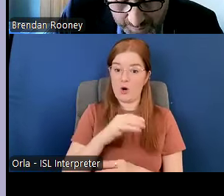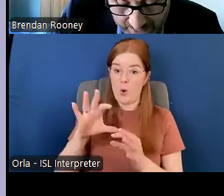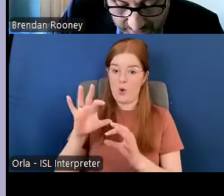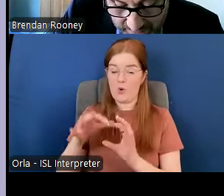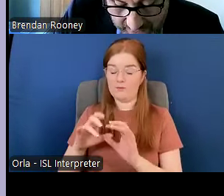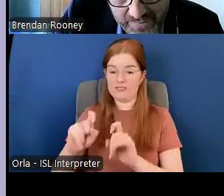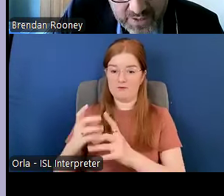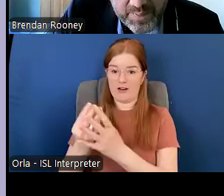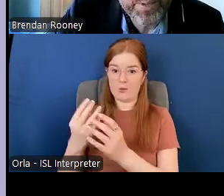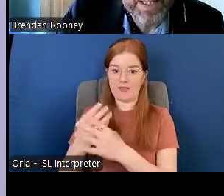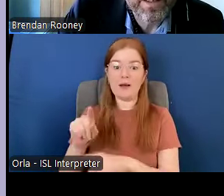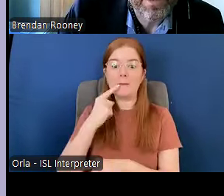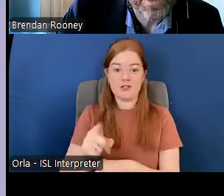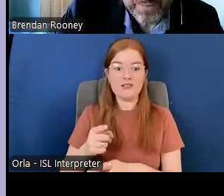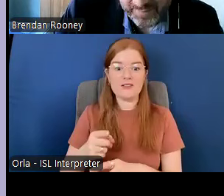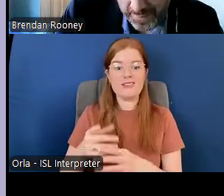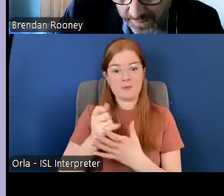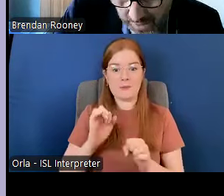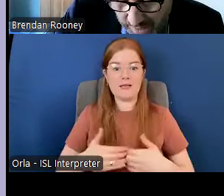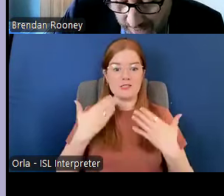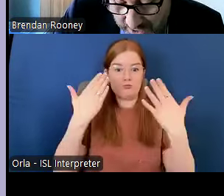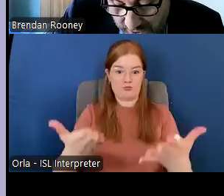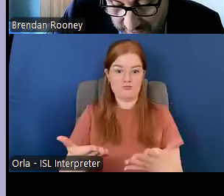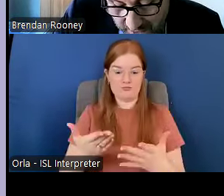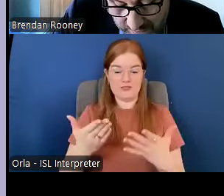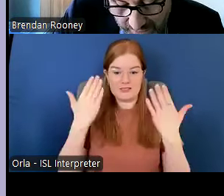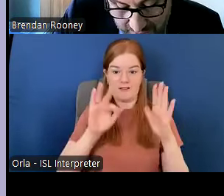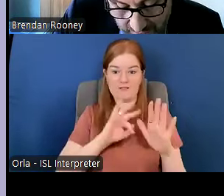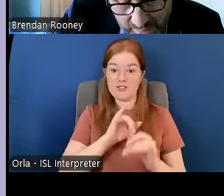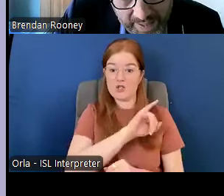expression inevitably presented itself as Jellett and Hone developed their own